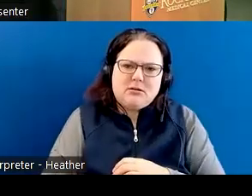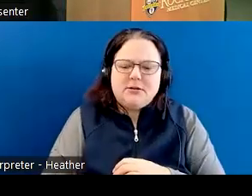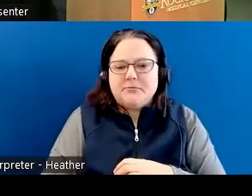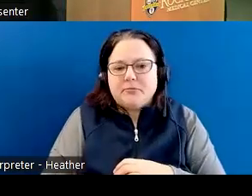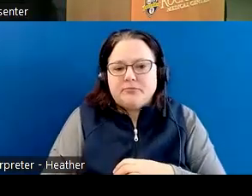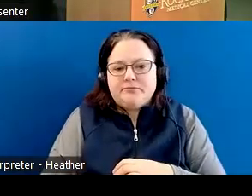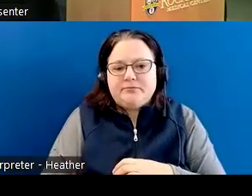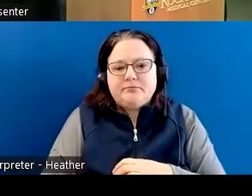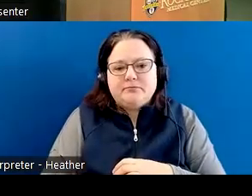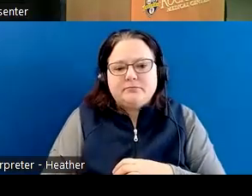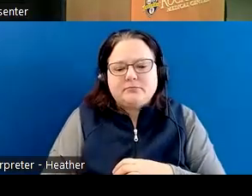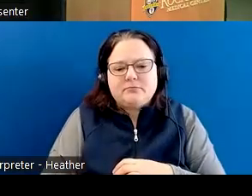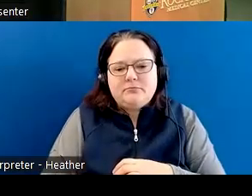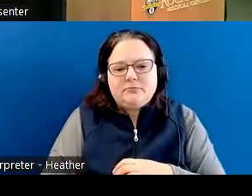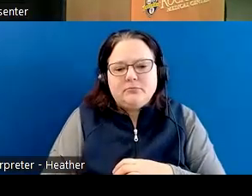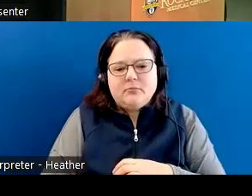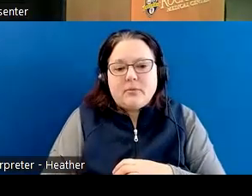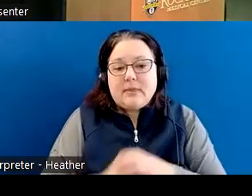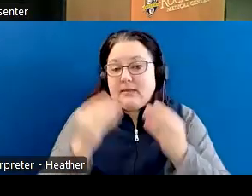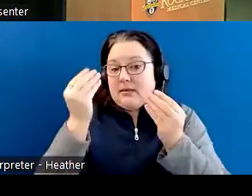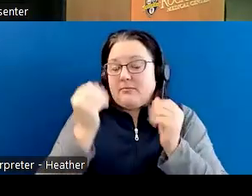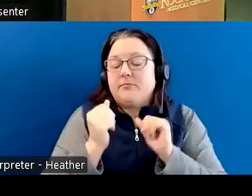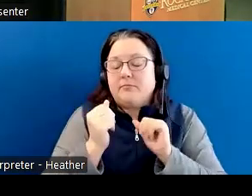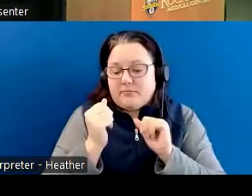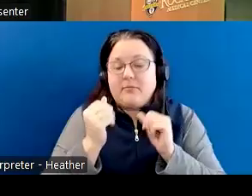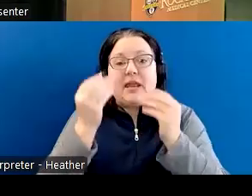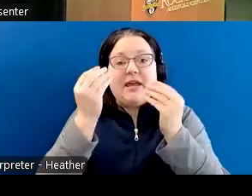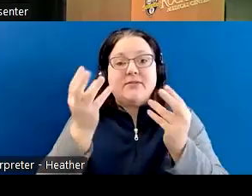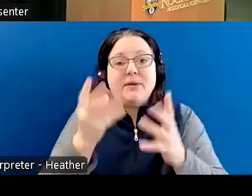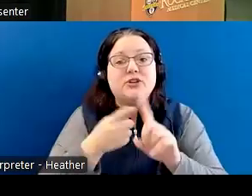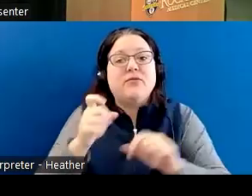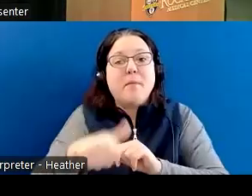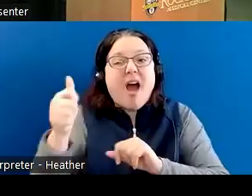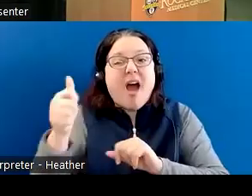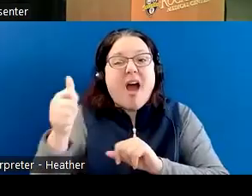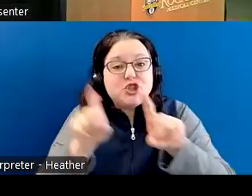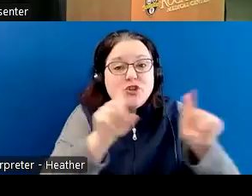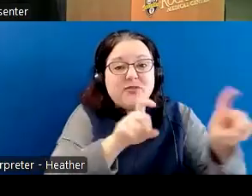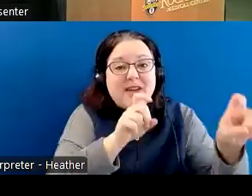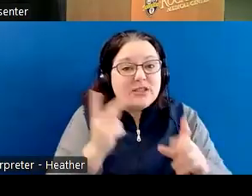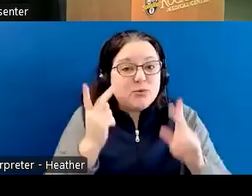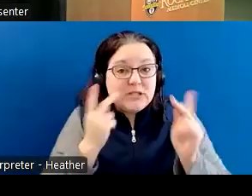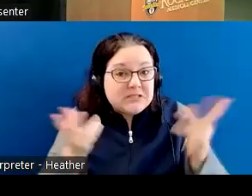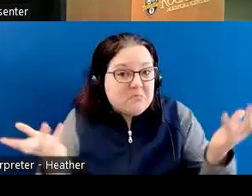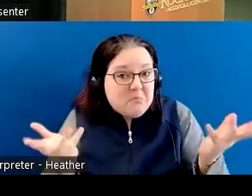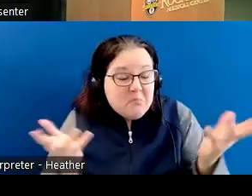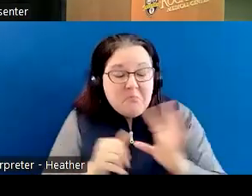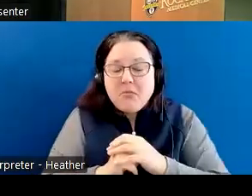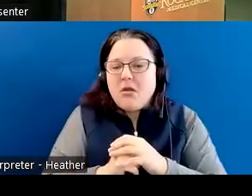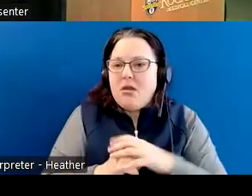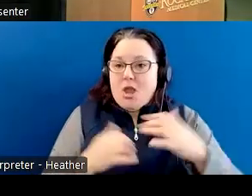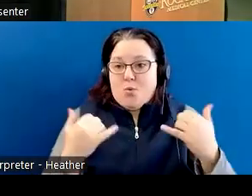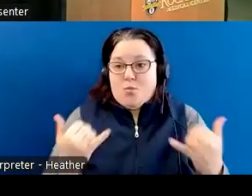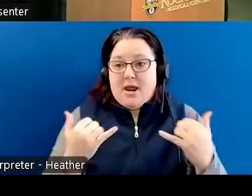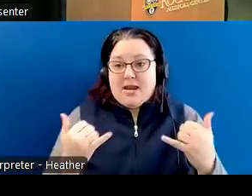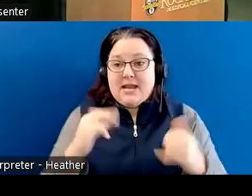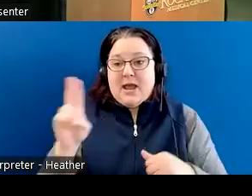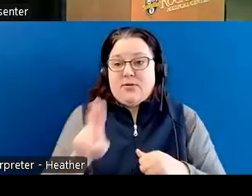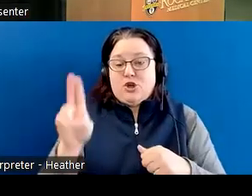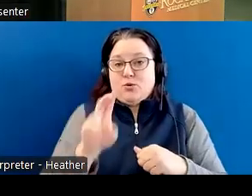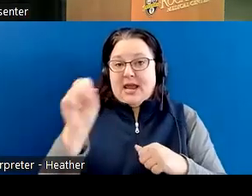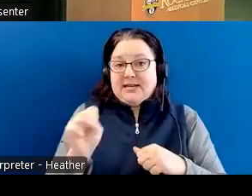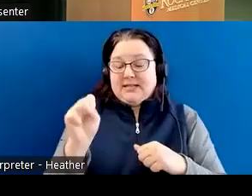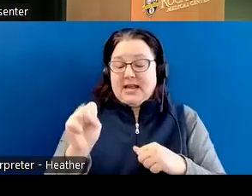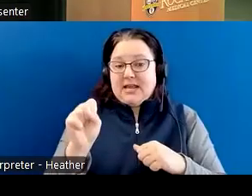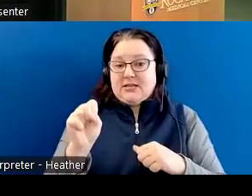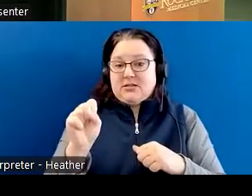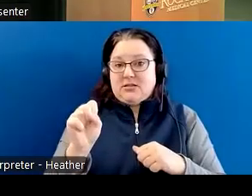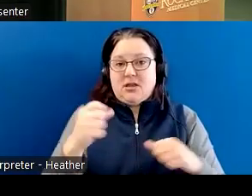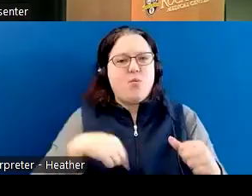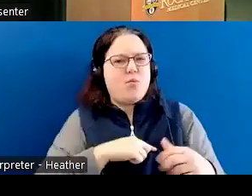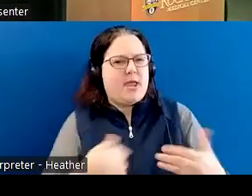look at uh data from um other surveys as well? We see that currently in the US that that we now have